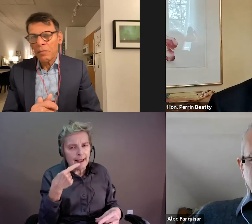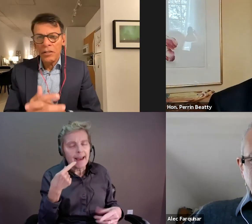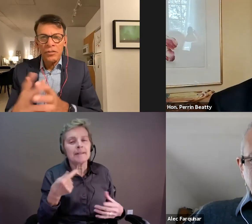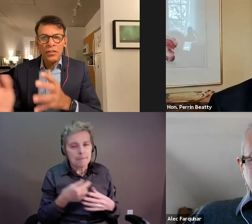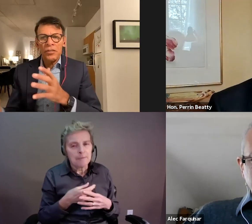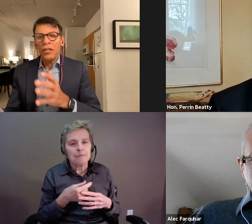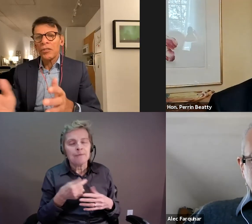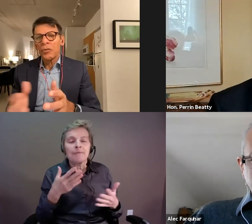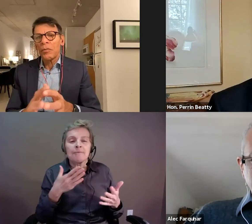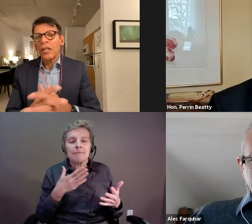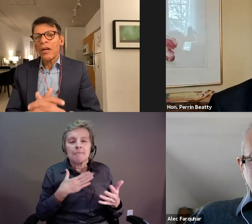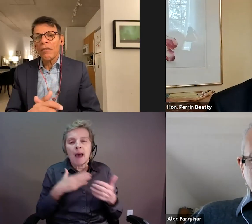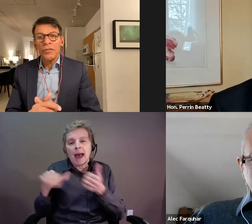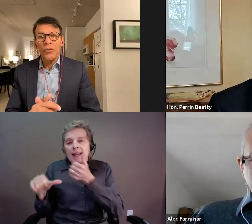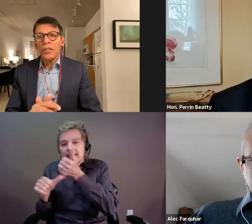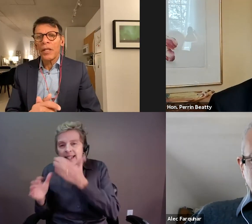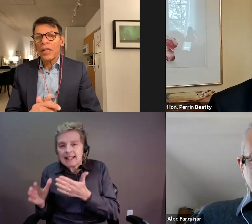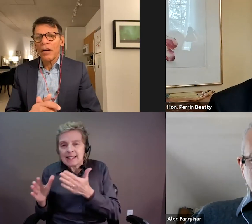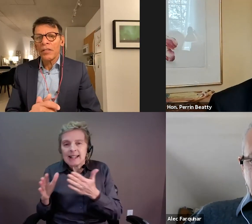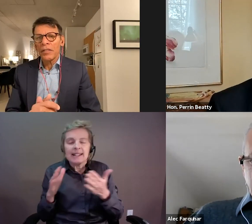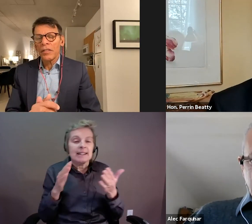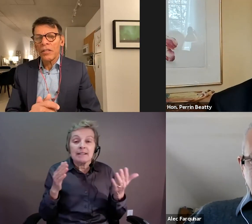my assistants and others who have been in the office, nobody's been in the office since